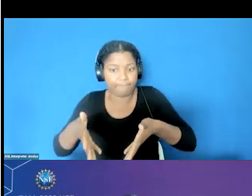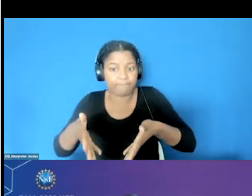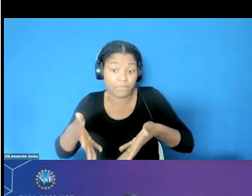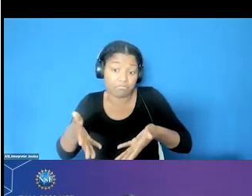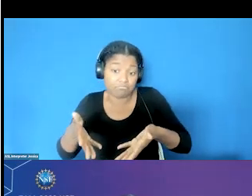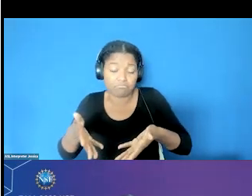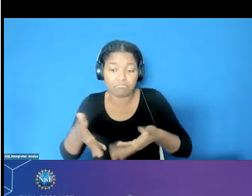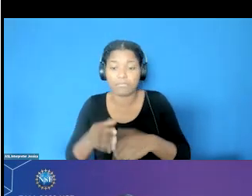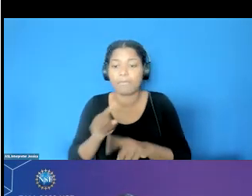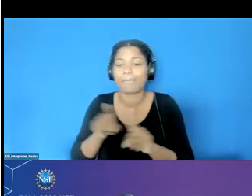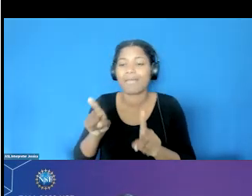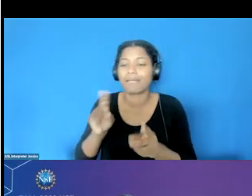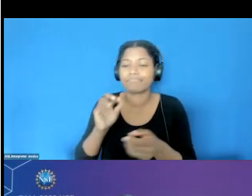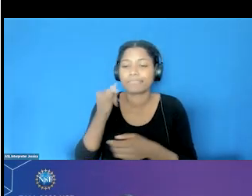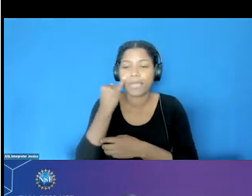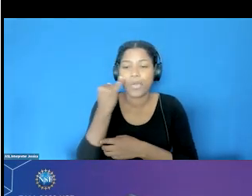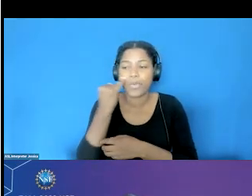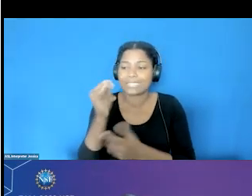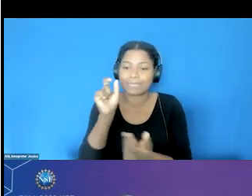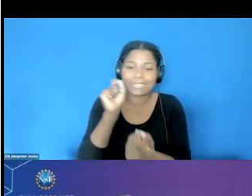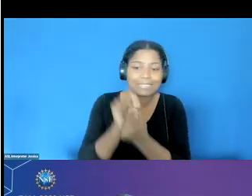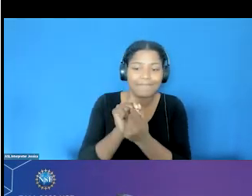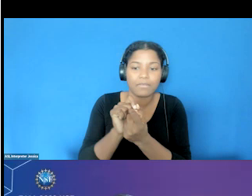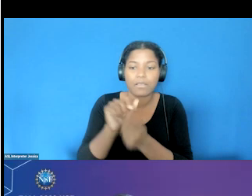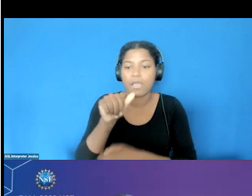And again, this is only referring to specific appropriations.